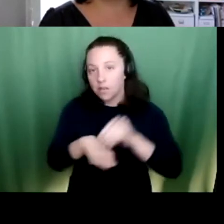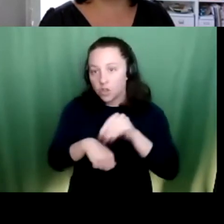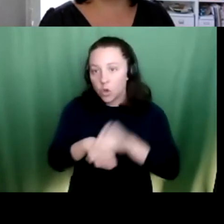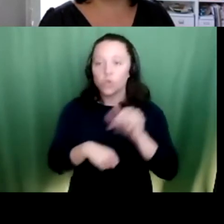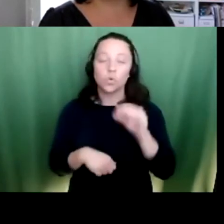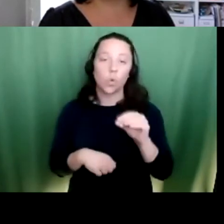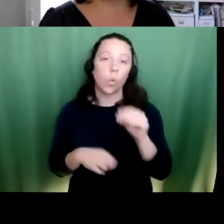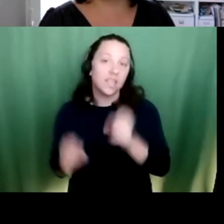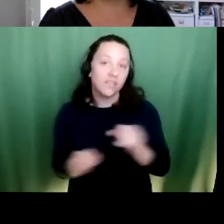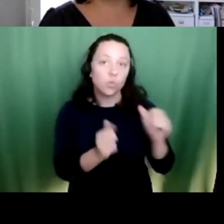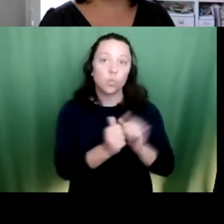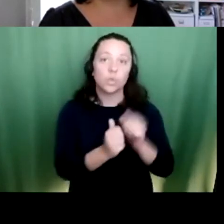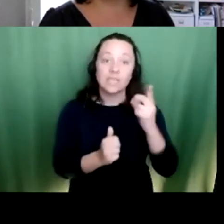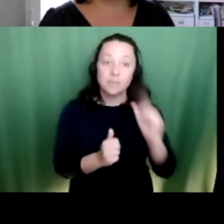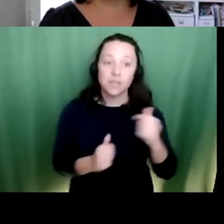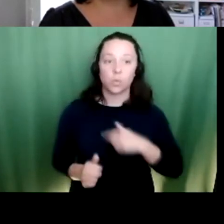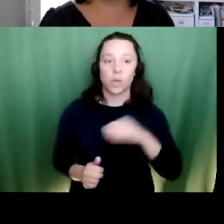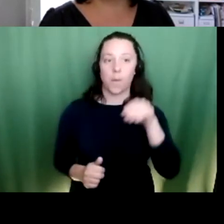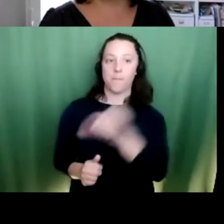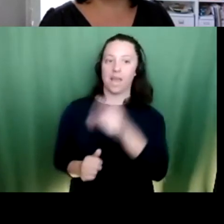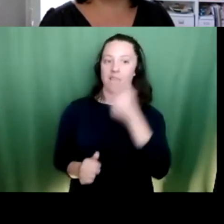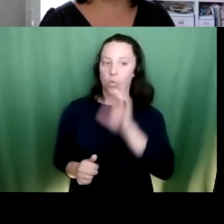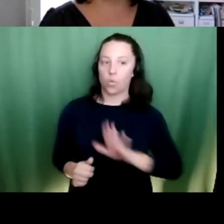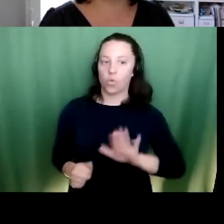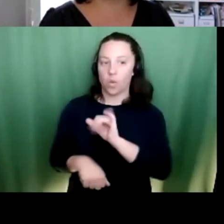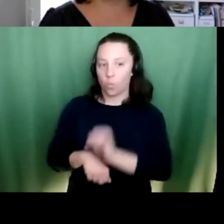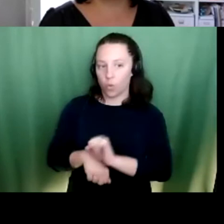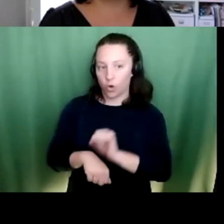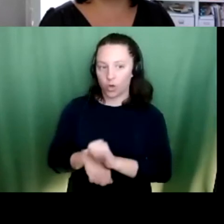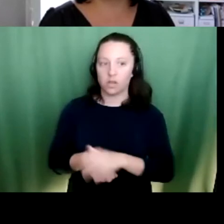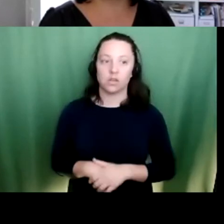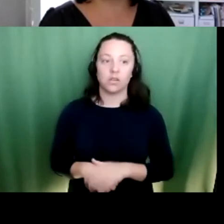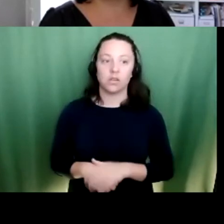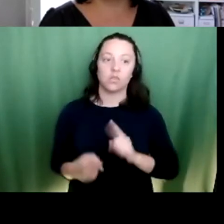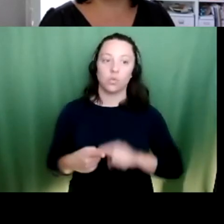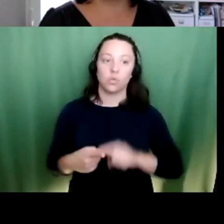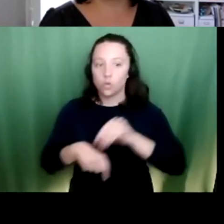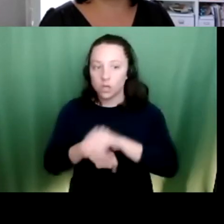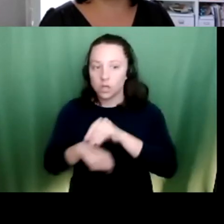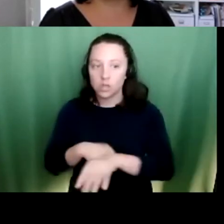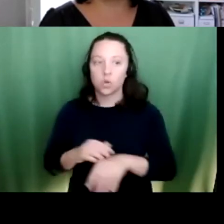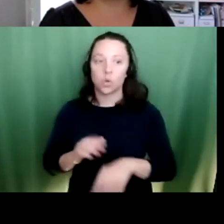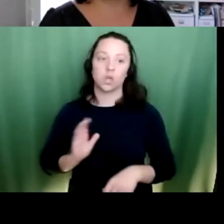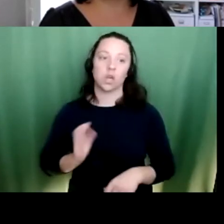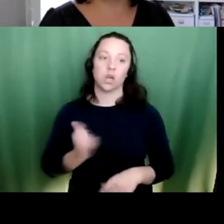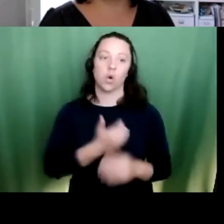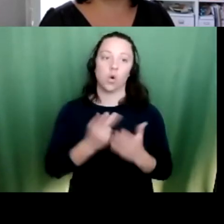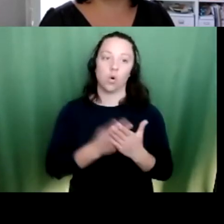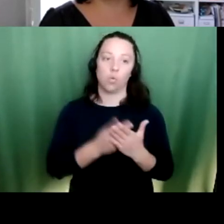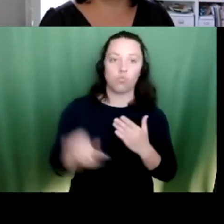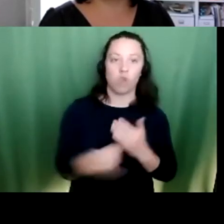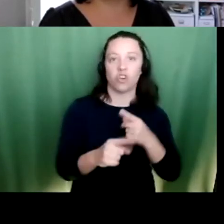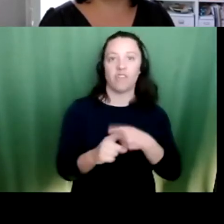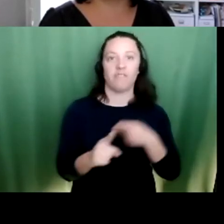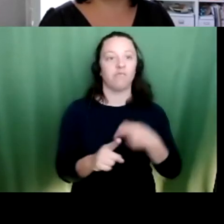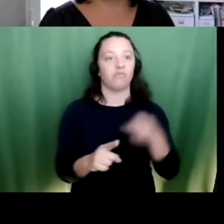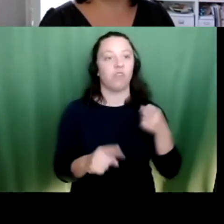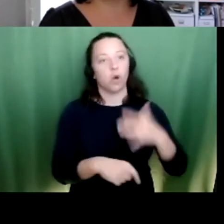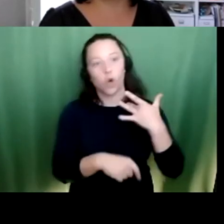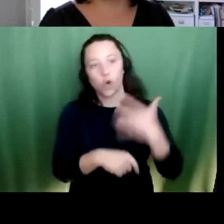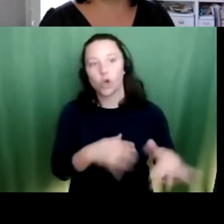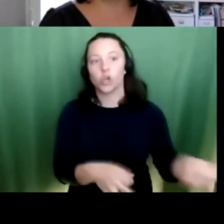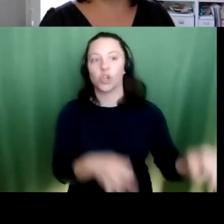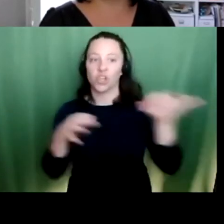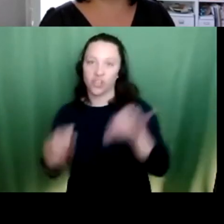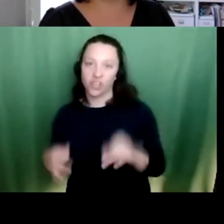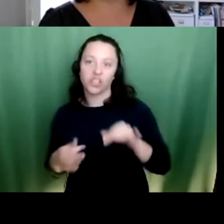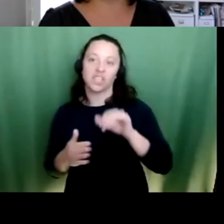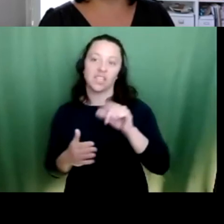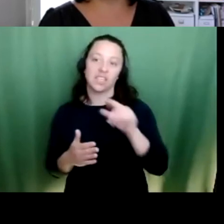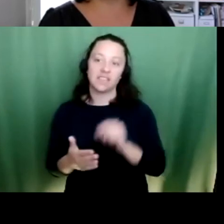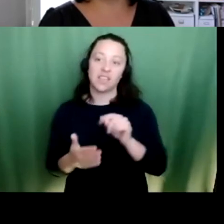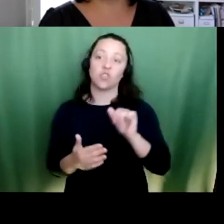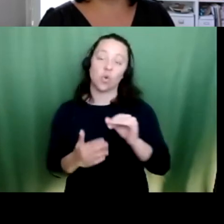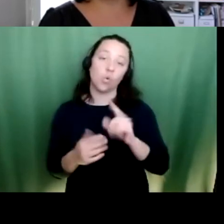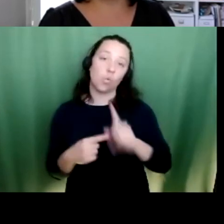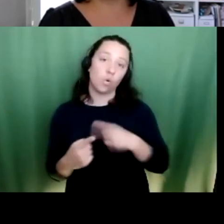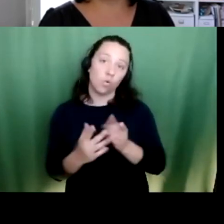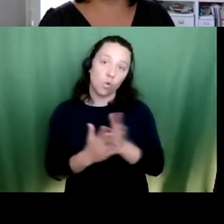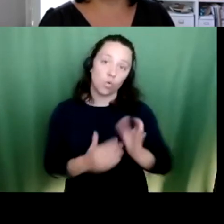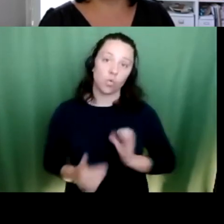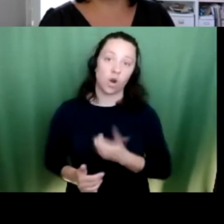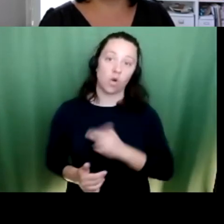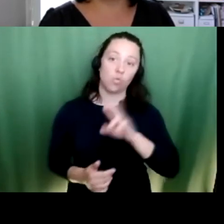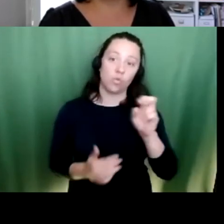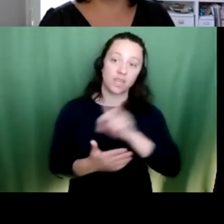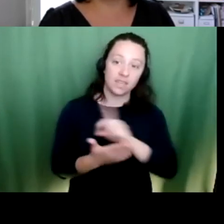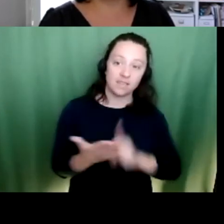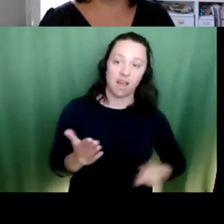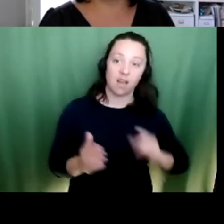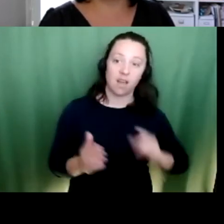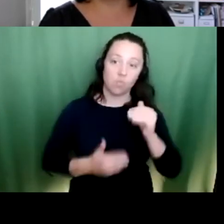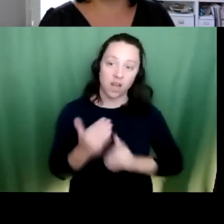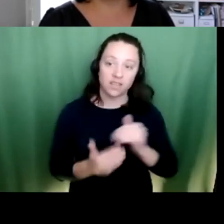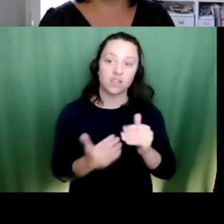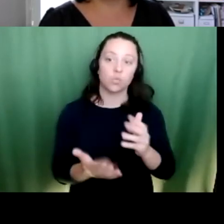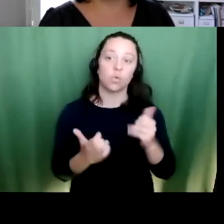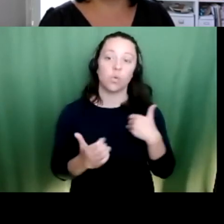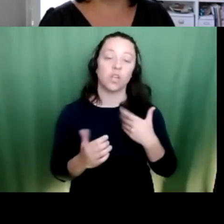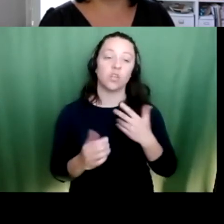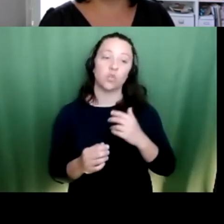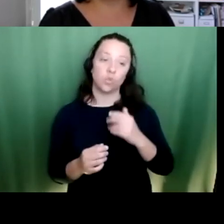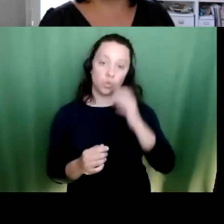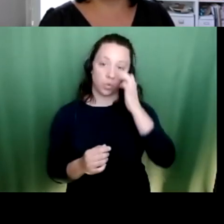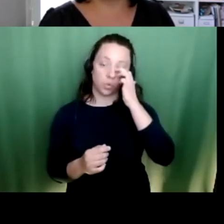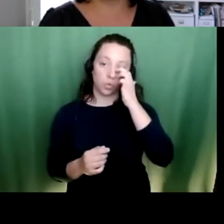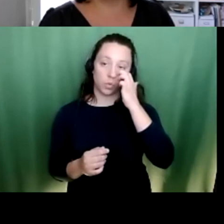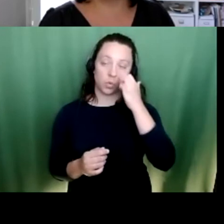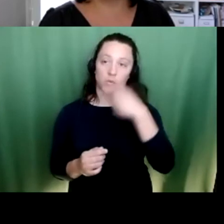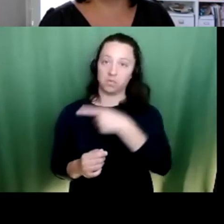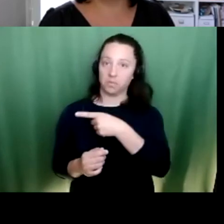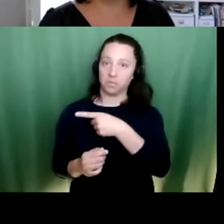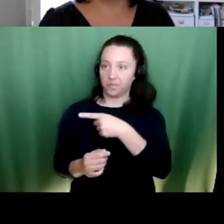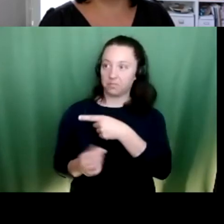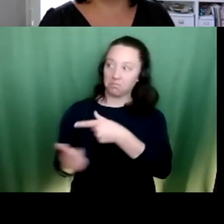that we are paying for their work. From really early stage, we want to engage our individuals